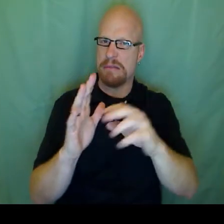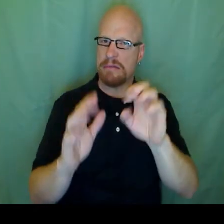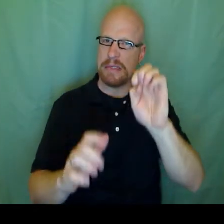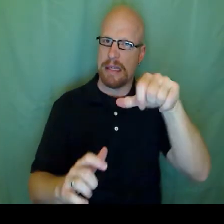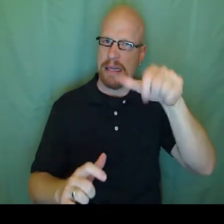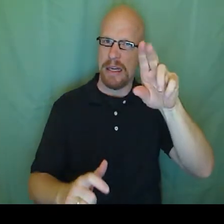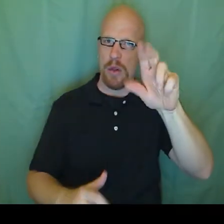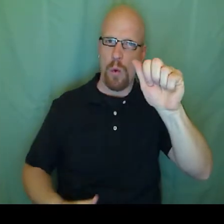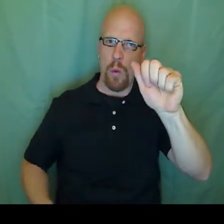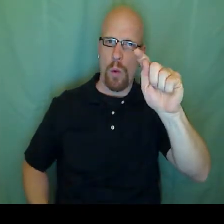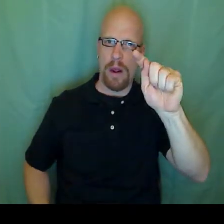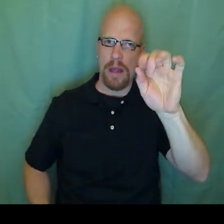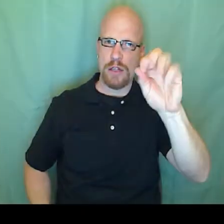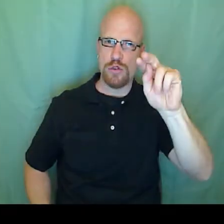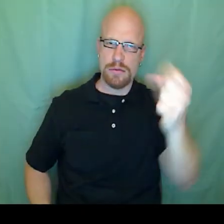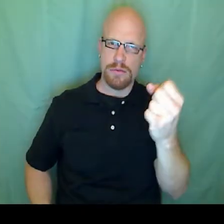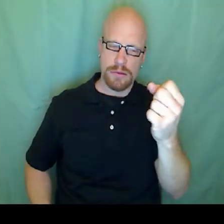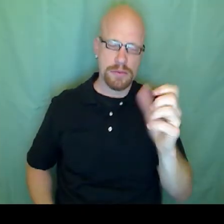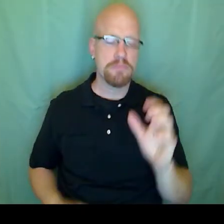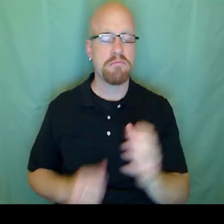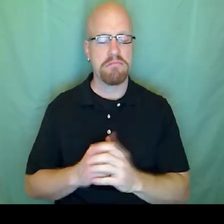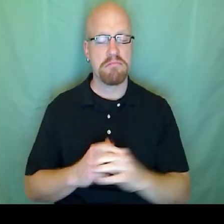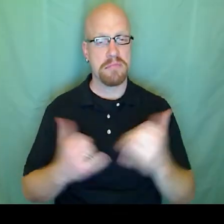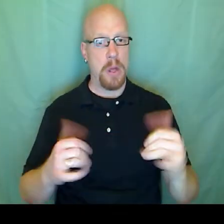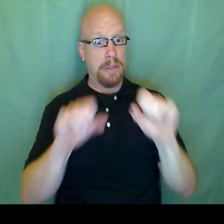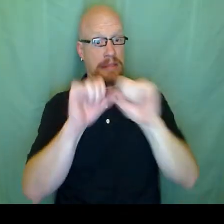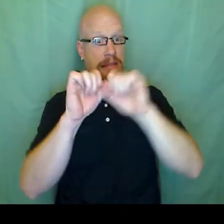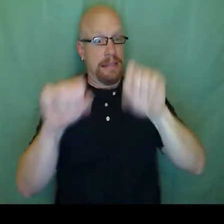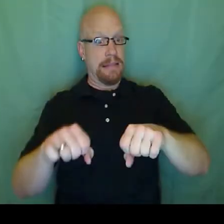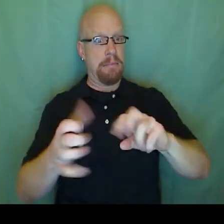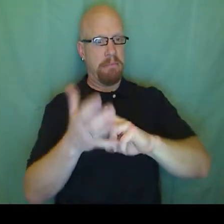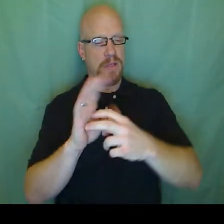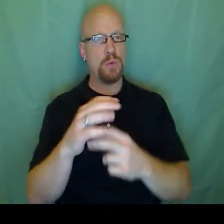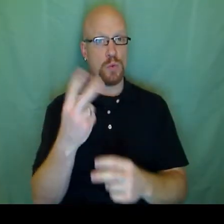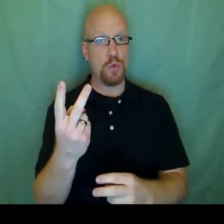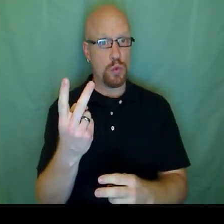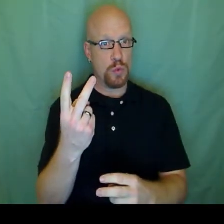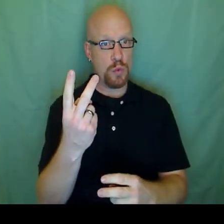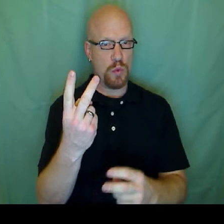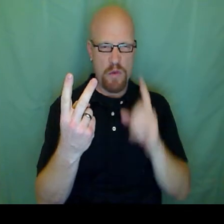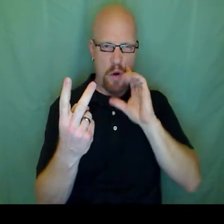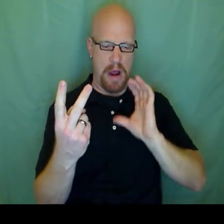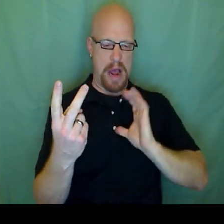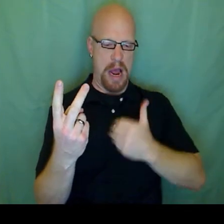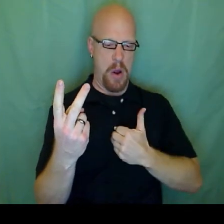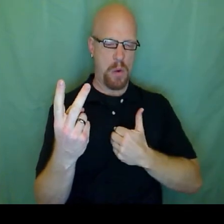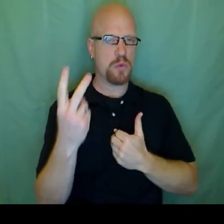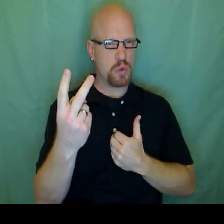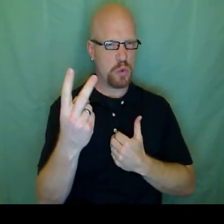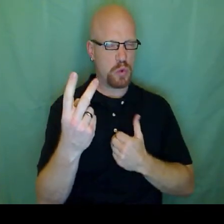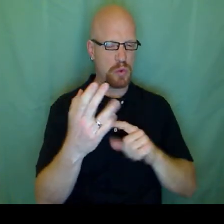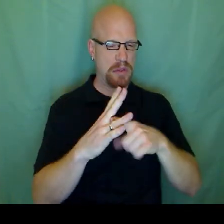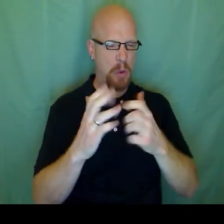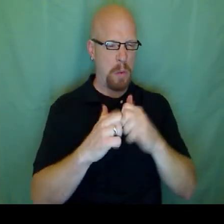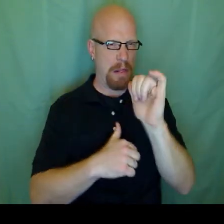That's what an equation means. It's an equal sentence mathematical sentence. A system means two or for ours, it's two.